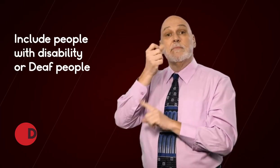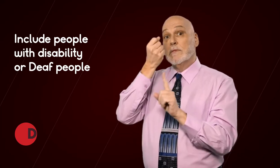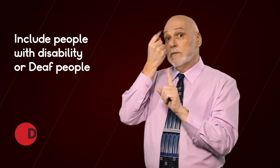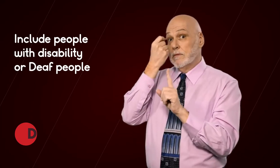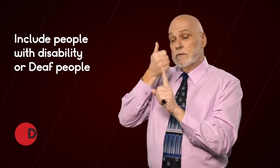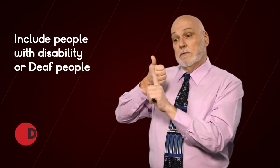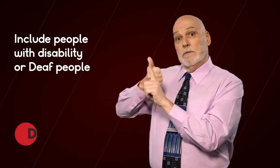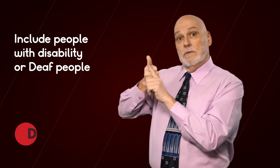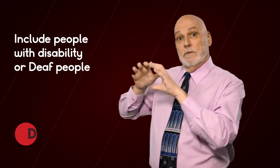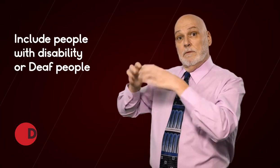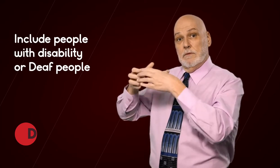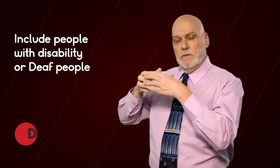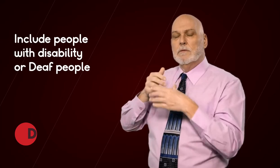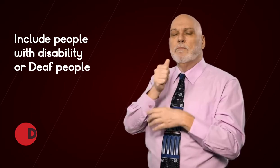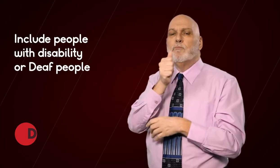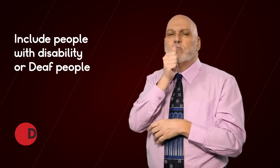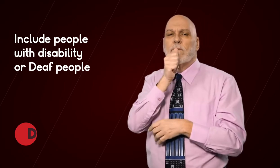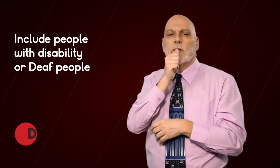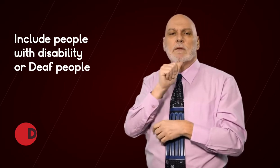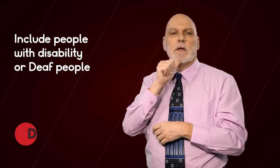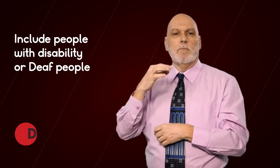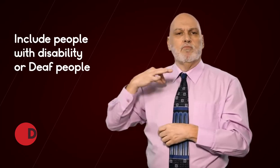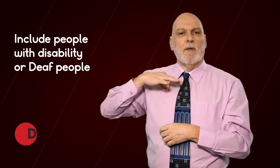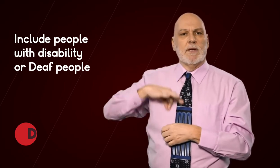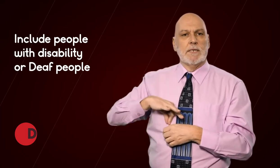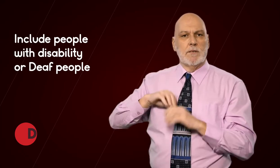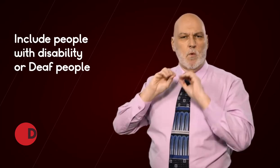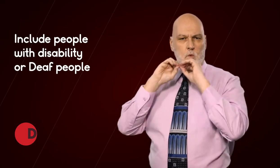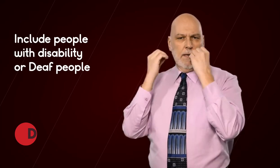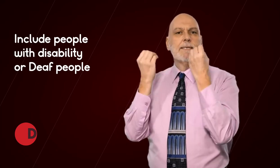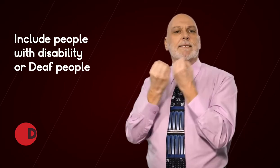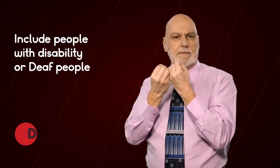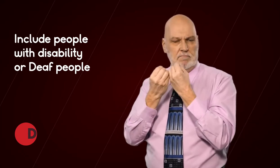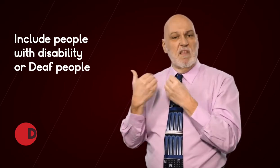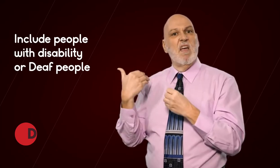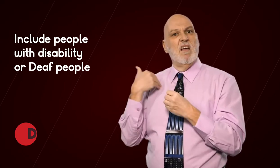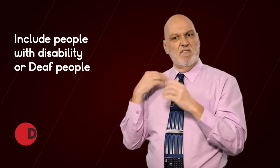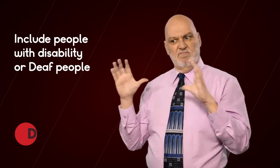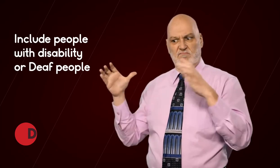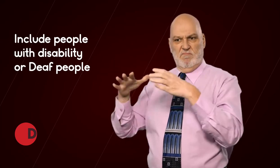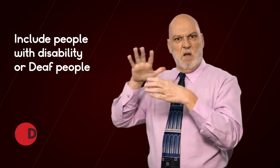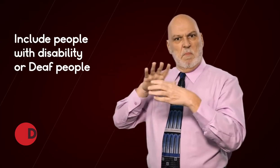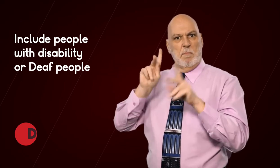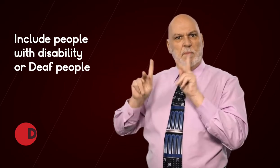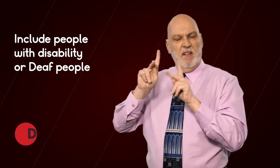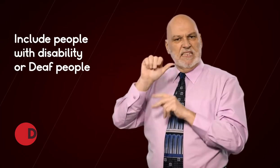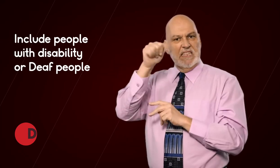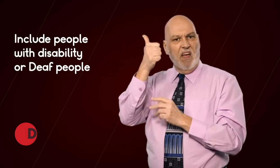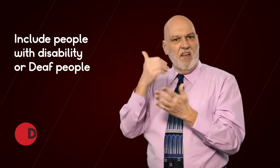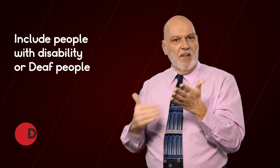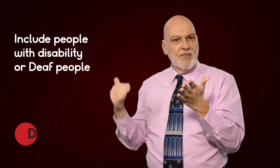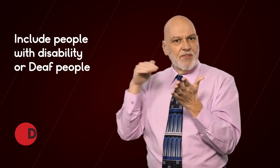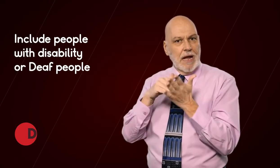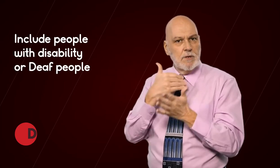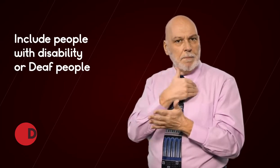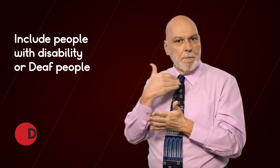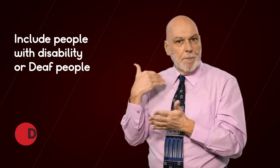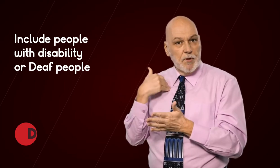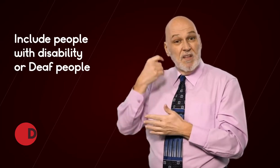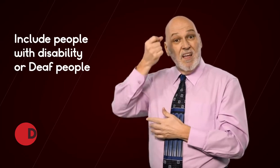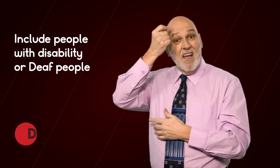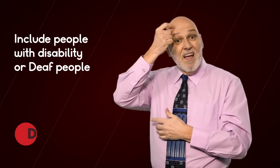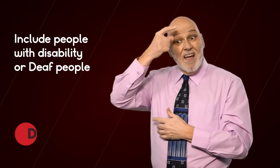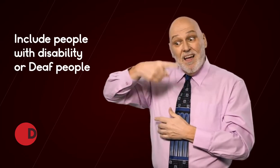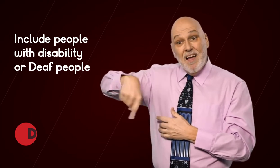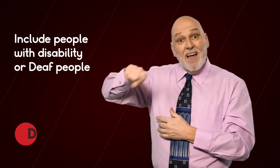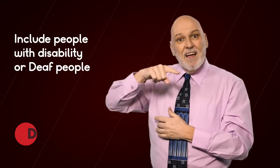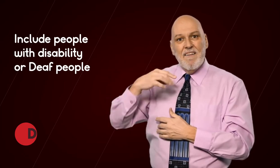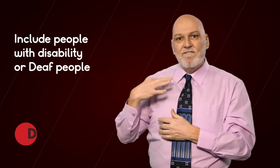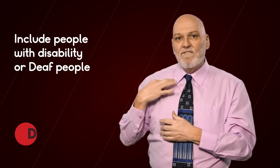is a private nonprofit organization with 10,000 members